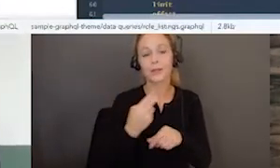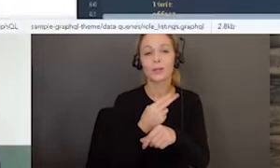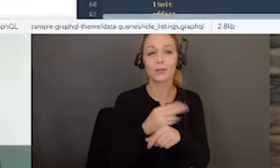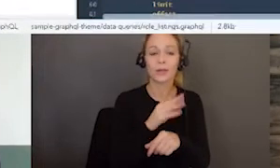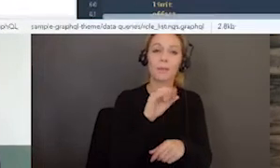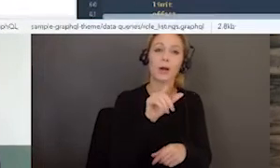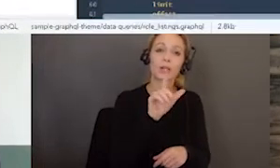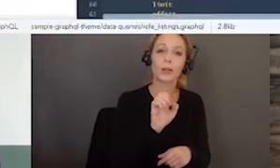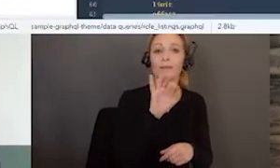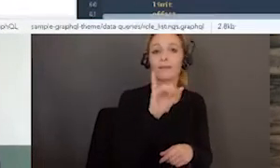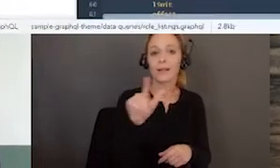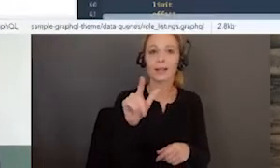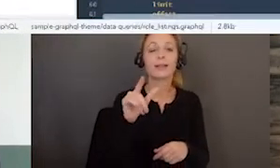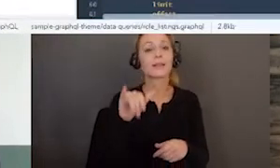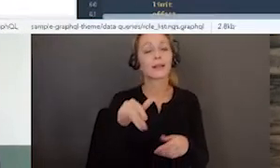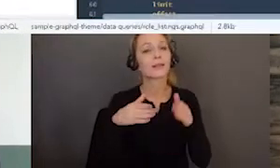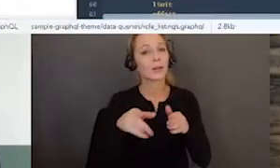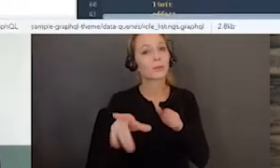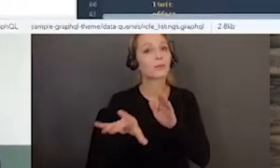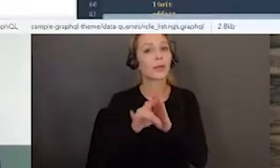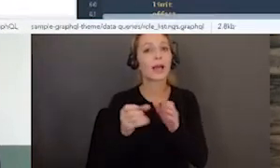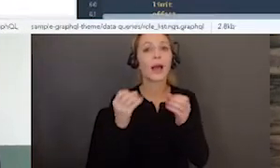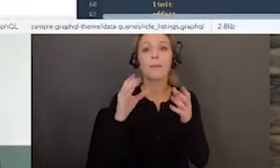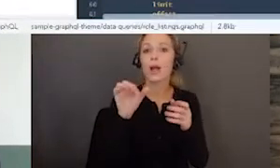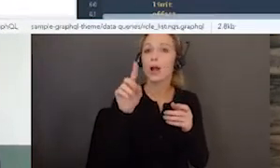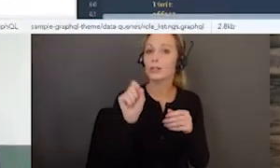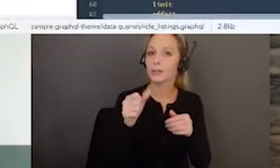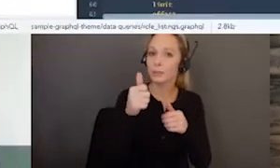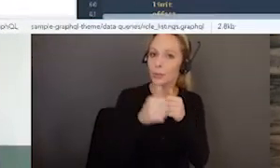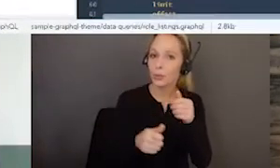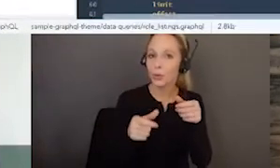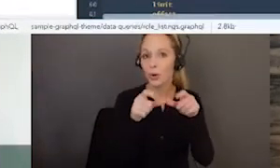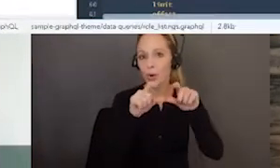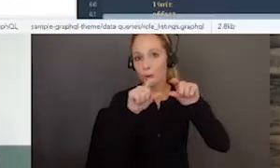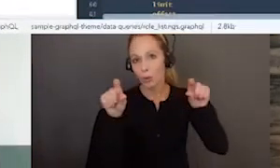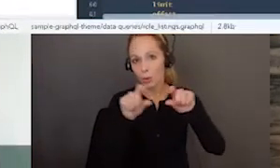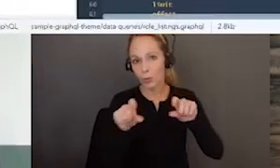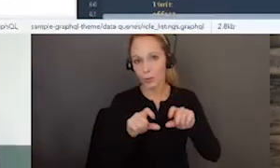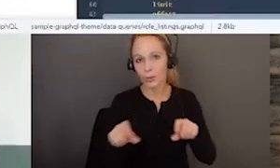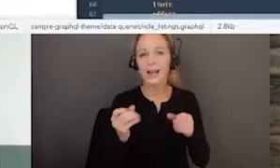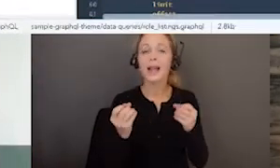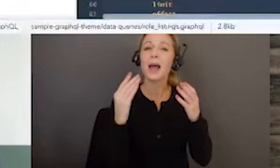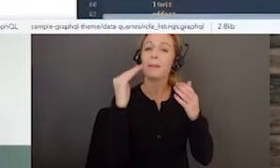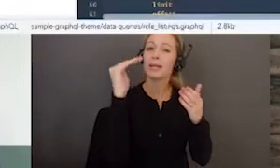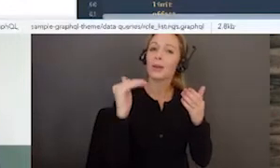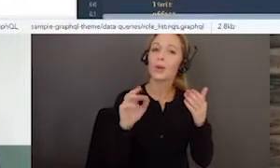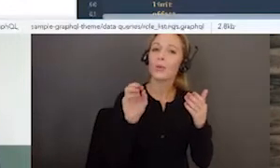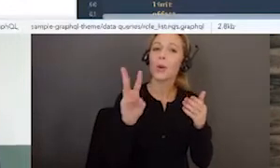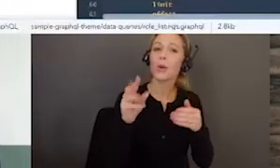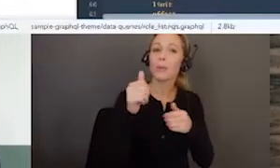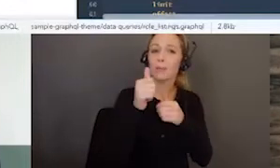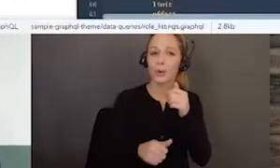THE SELECT THE NUMBER OF PARTS FOR ROW AND THE NUMBERS OF ROWS PER PAGE.